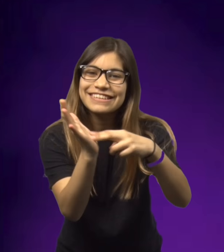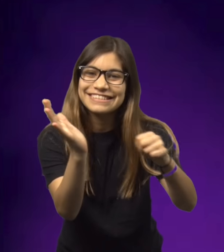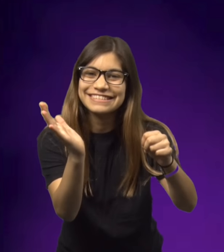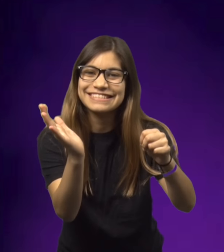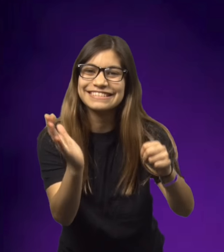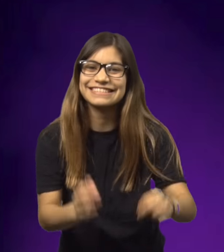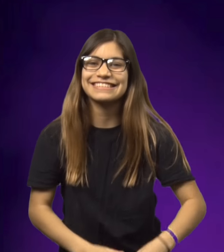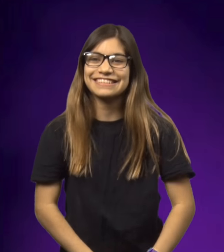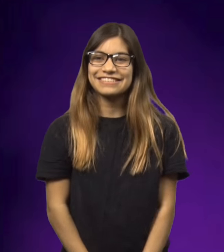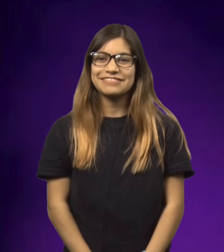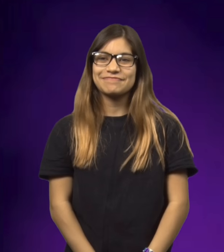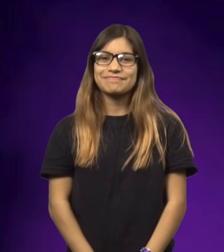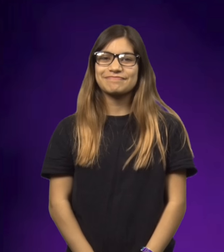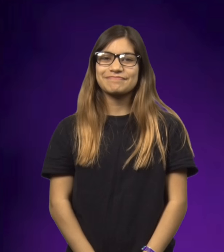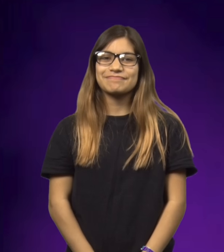if you're curious to know what happened, go ahead and read.